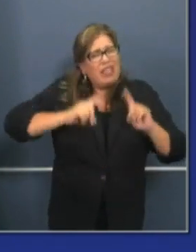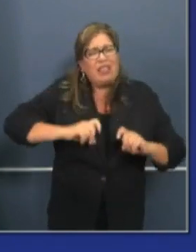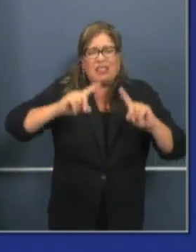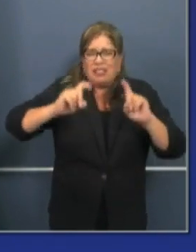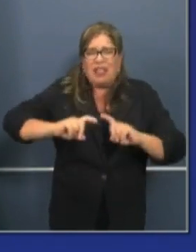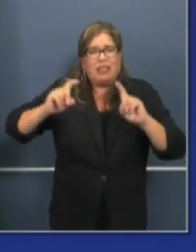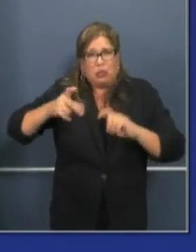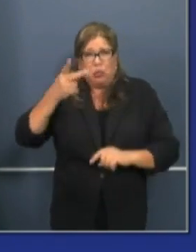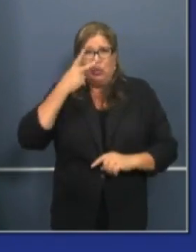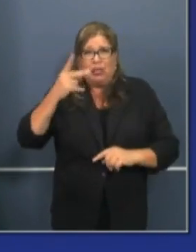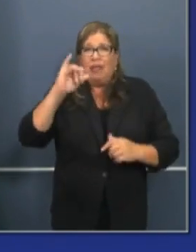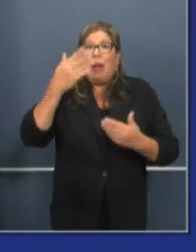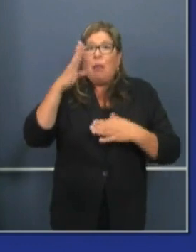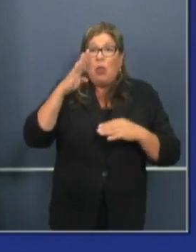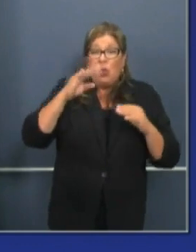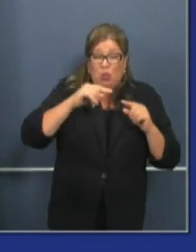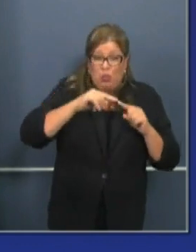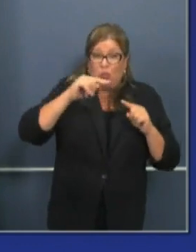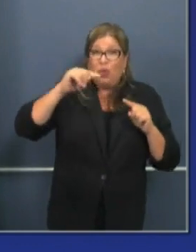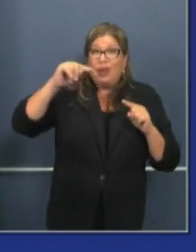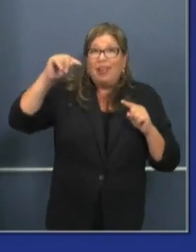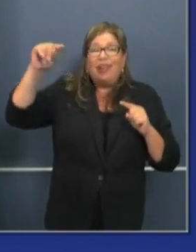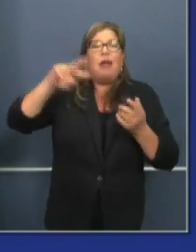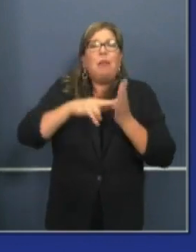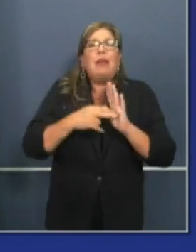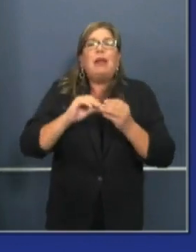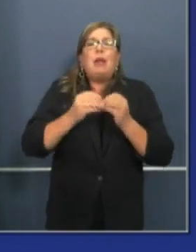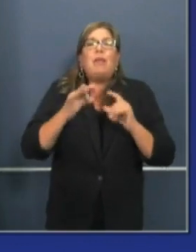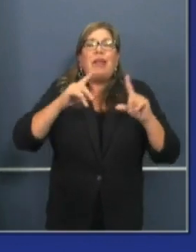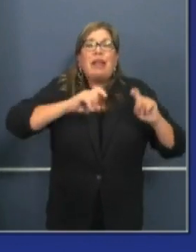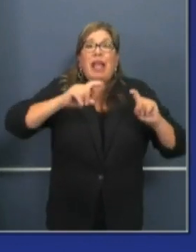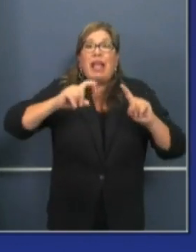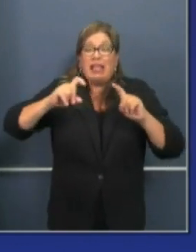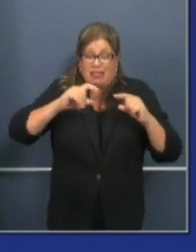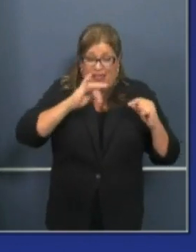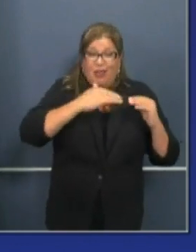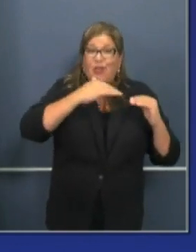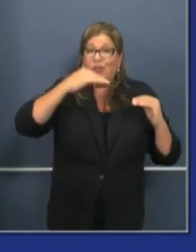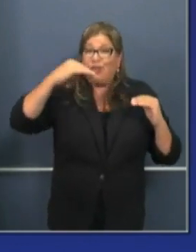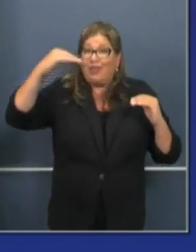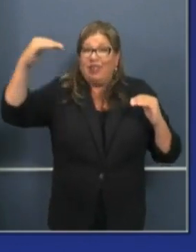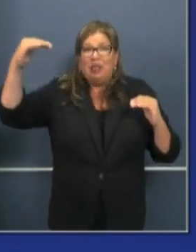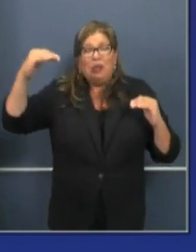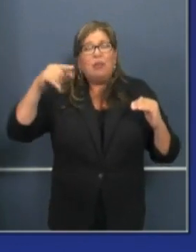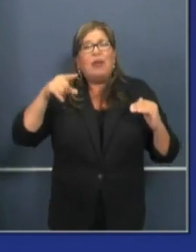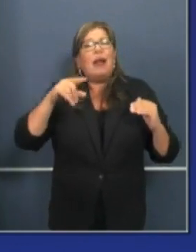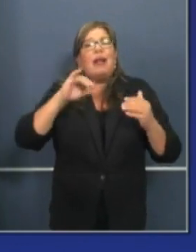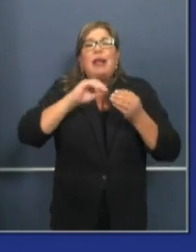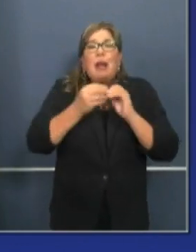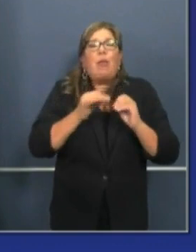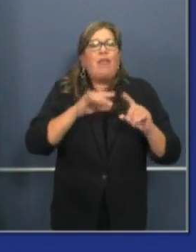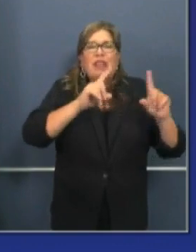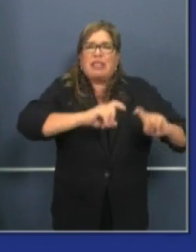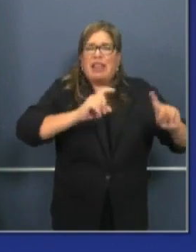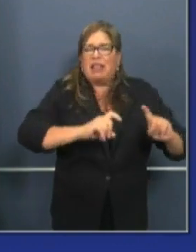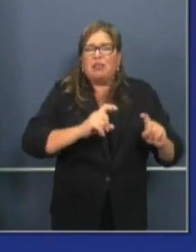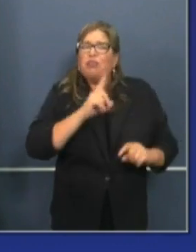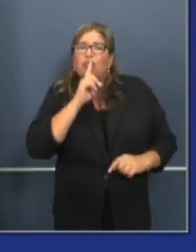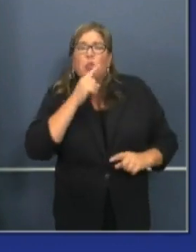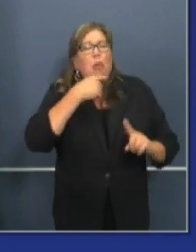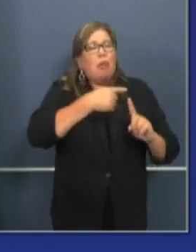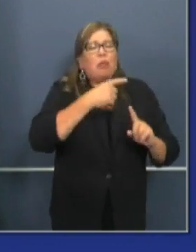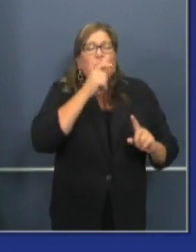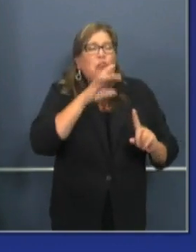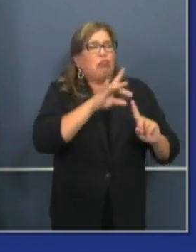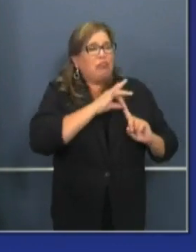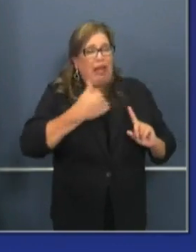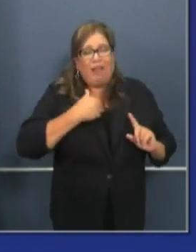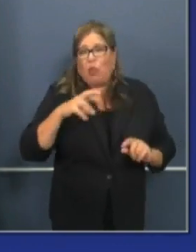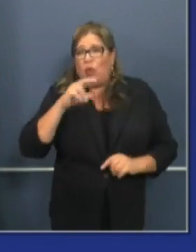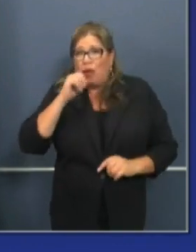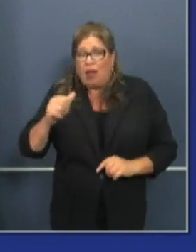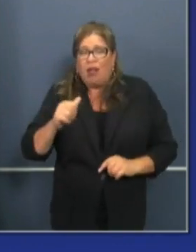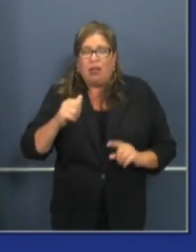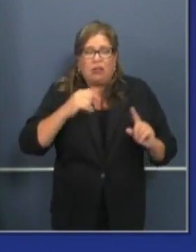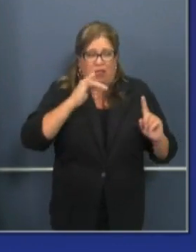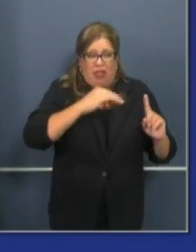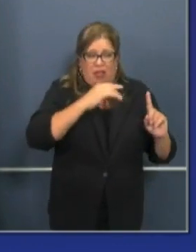THAT’S THE BLUE PART OF THIS GRAPH THAT TESTING IS GOING UP AND UP AND UP AND UP, BUT THAT DOESN’T TELL THE ENTIRE STORY.